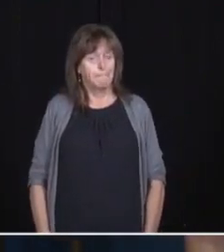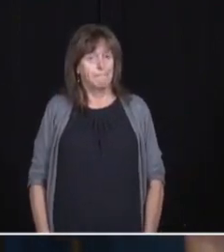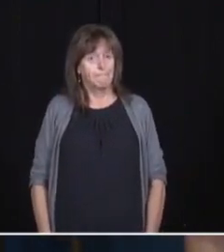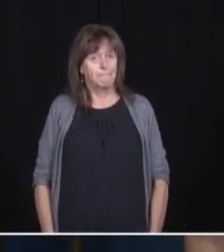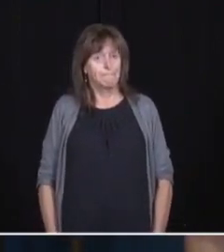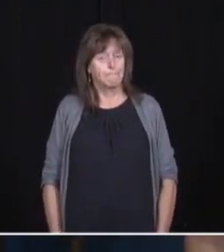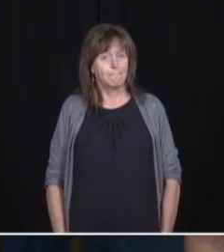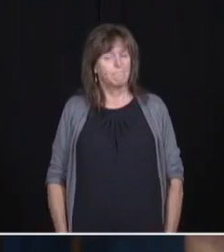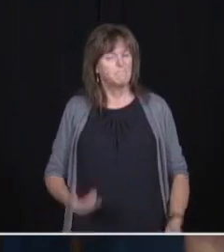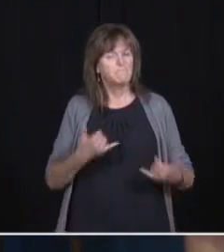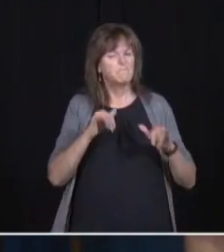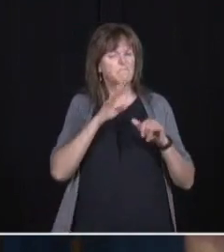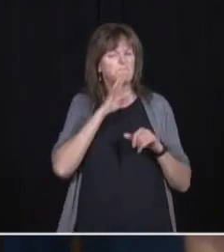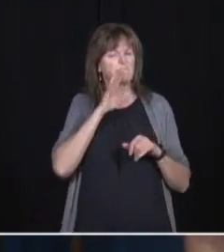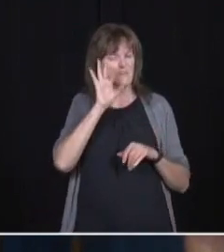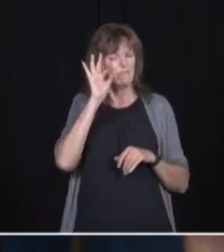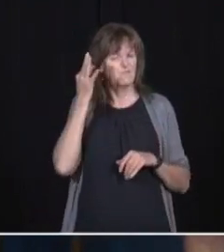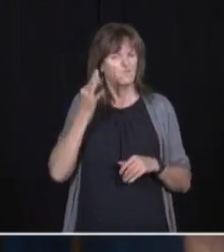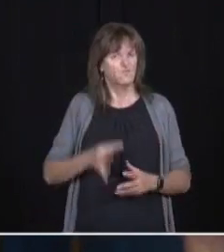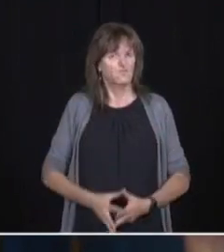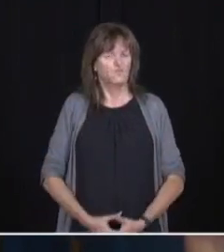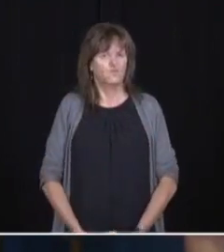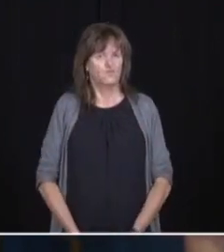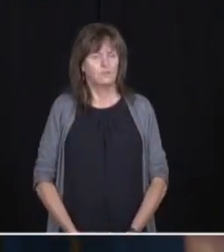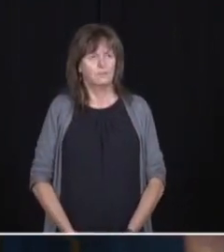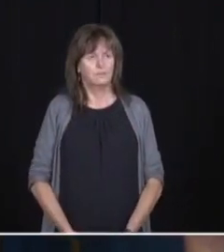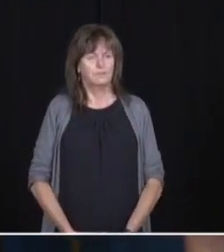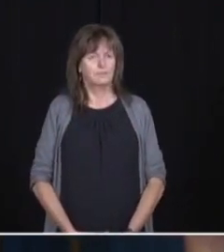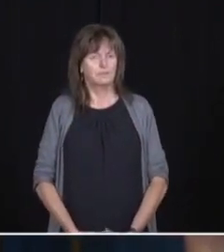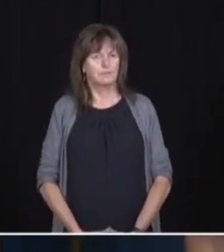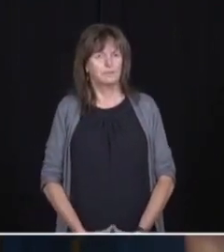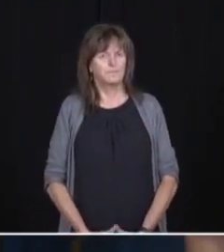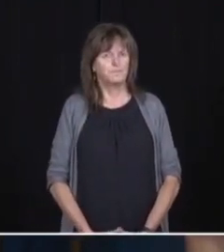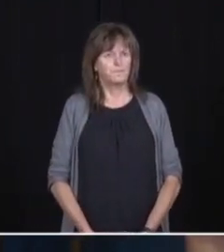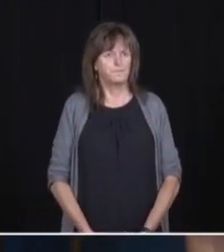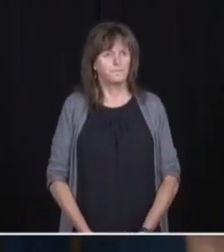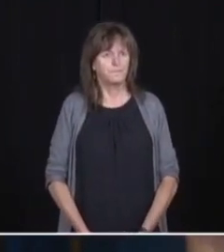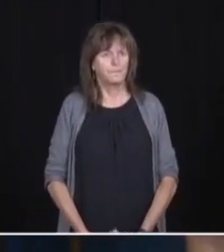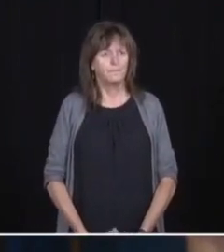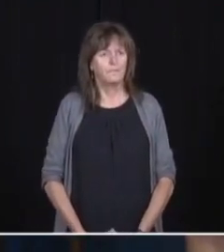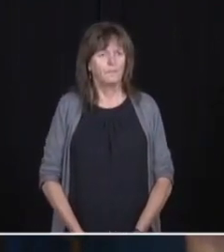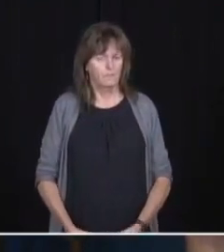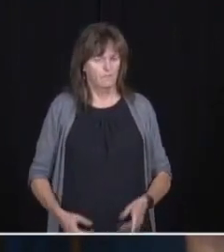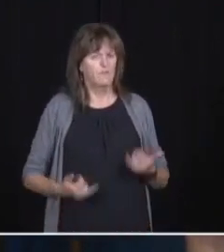(Speaks French)